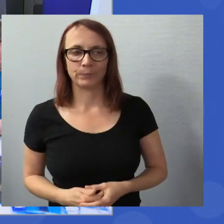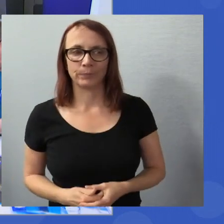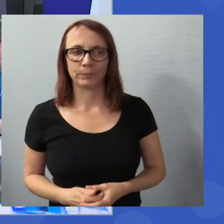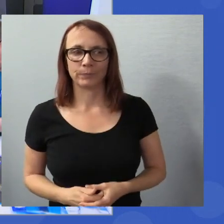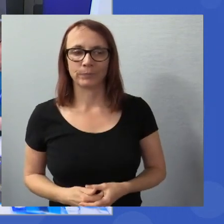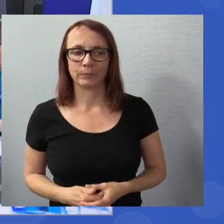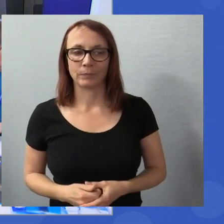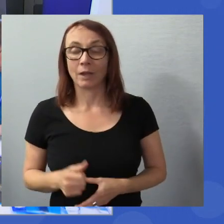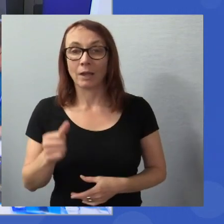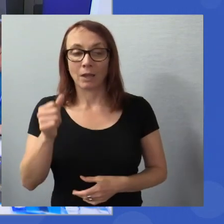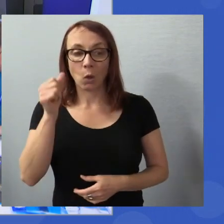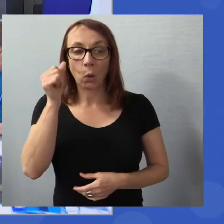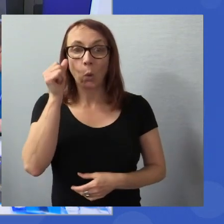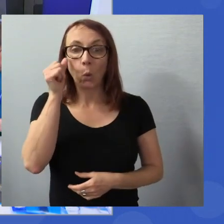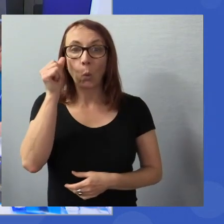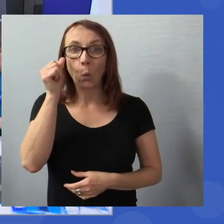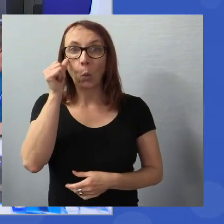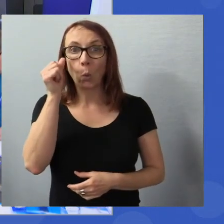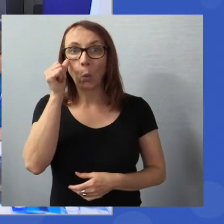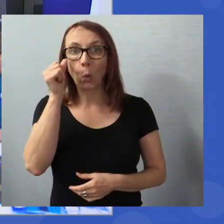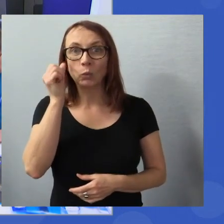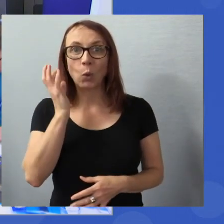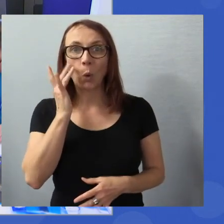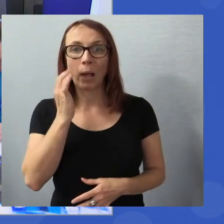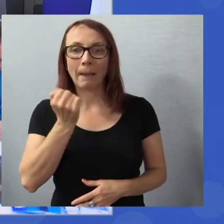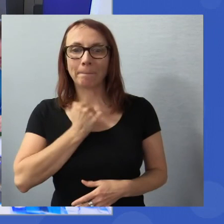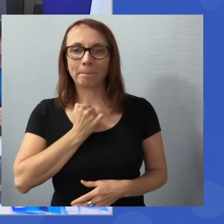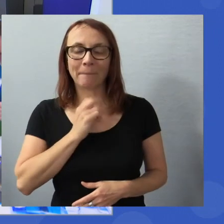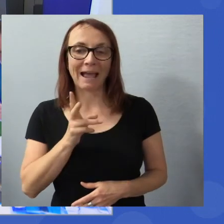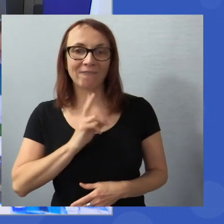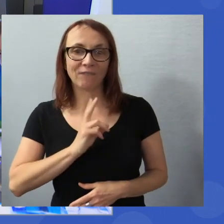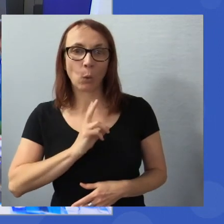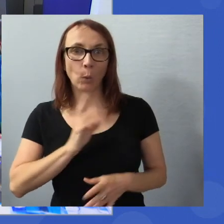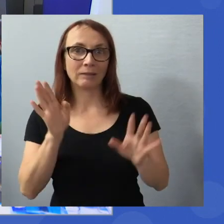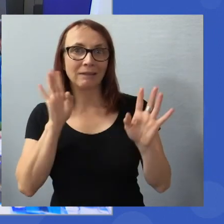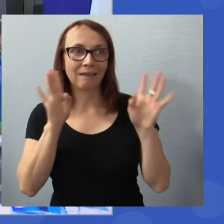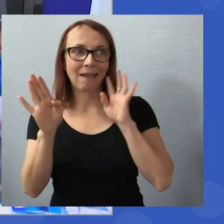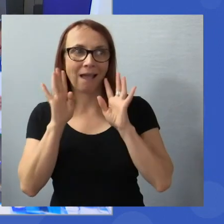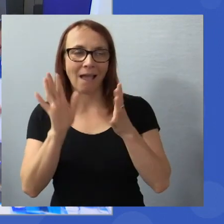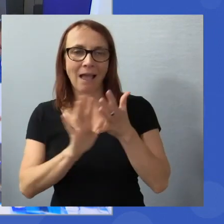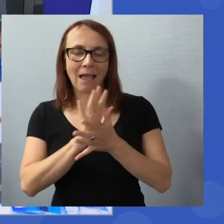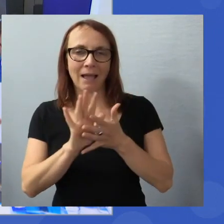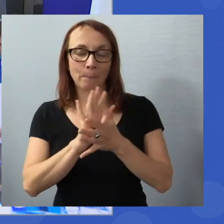whenever you hear my voice we are very very near the end of our journey and so